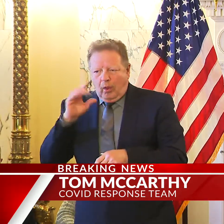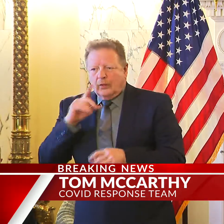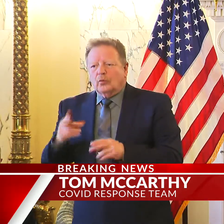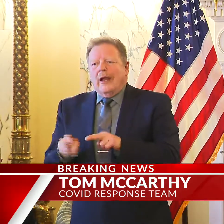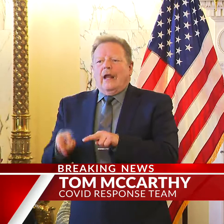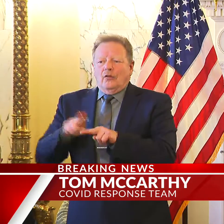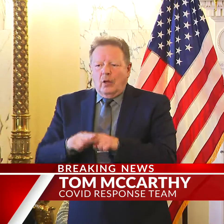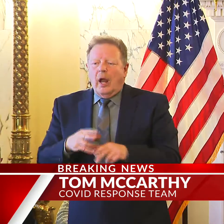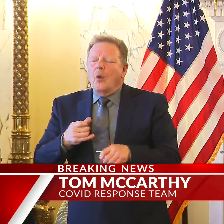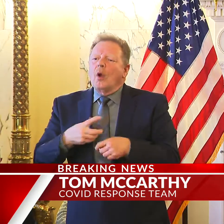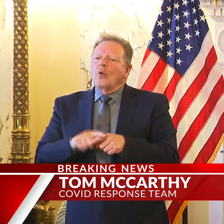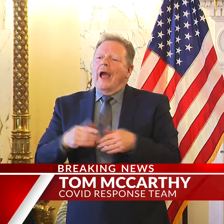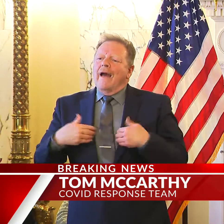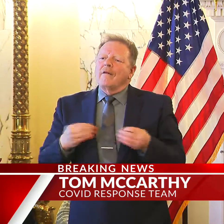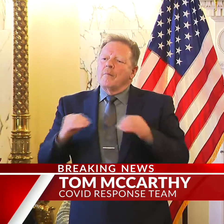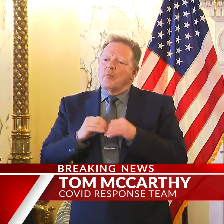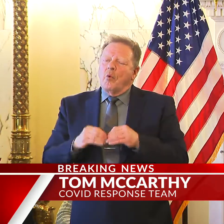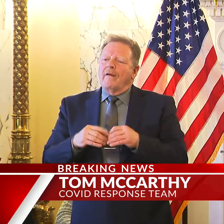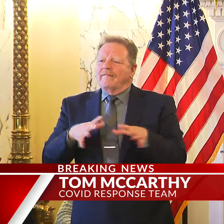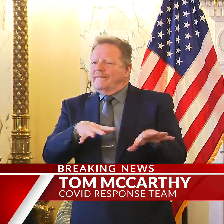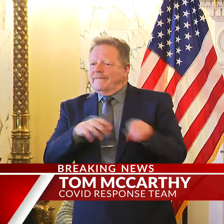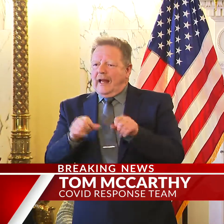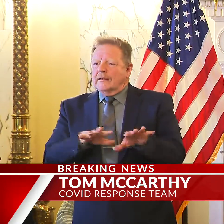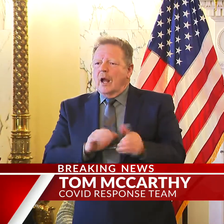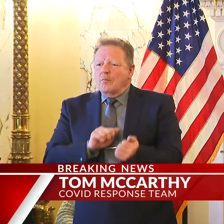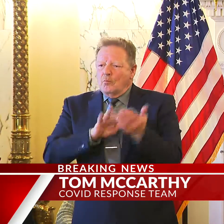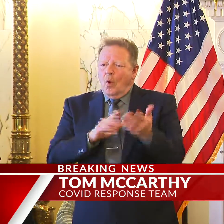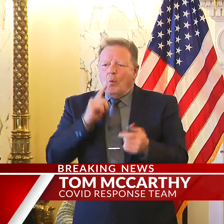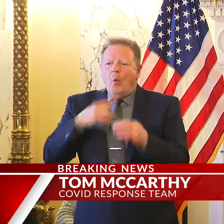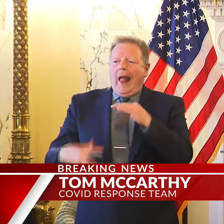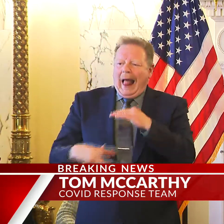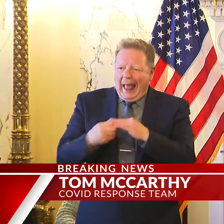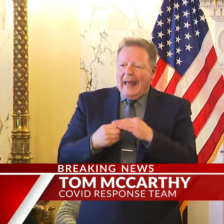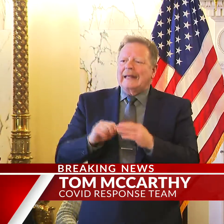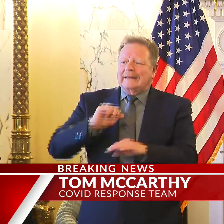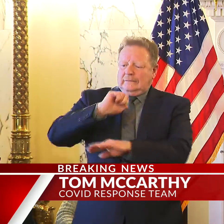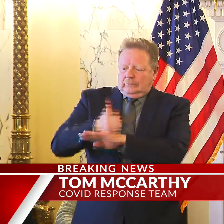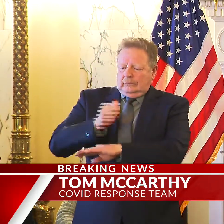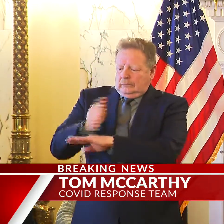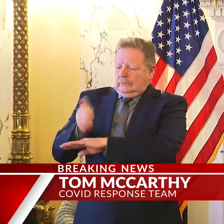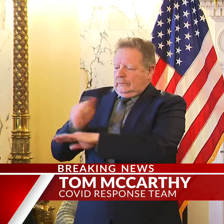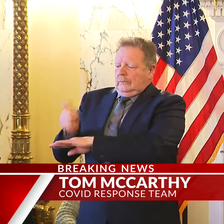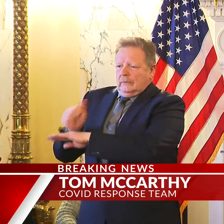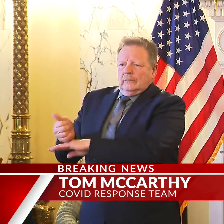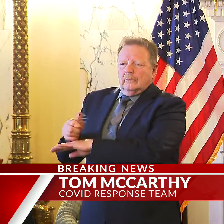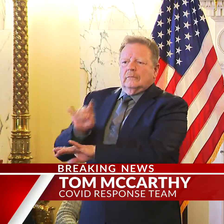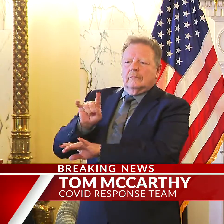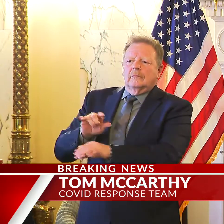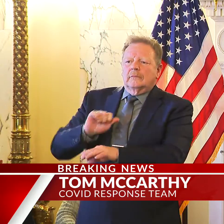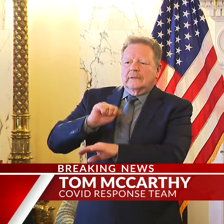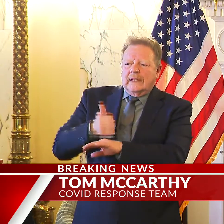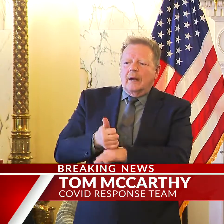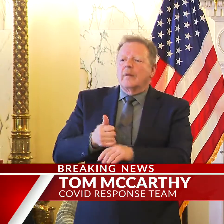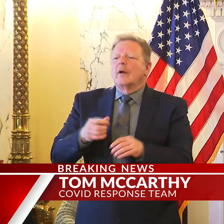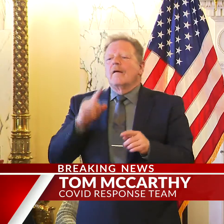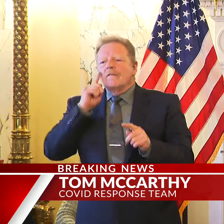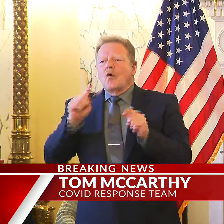EXPAND OUR LAB CAPACITY BY ABOUT 50% ON TOP OF THAT. WANT TO MAKE SURE WE HAVE A A